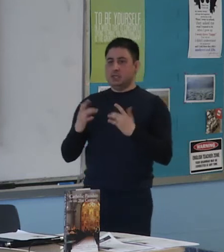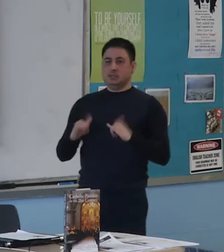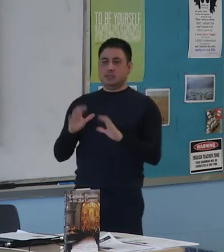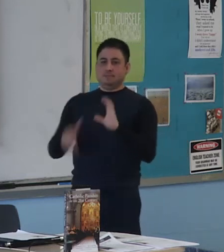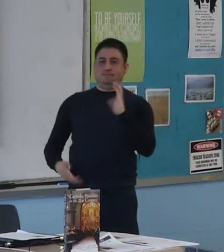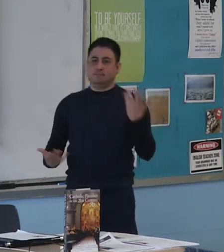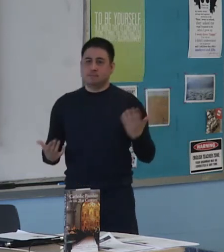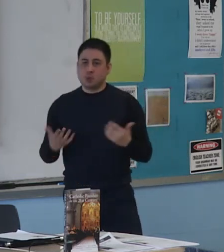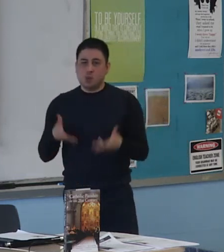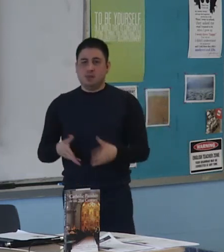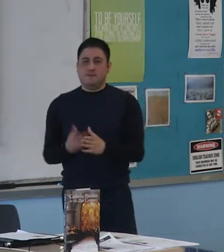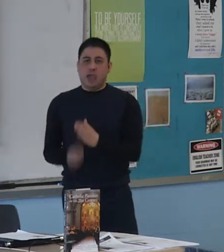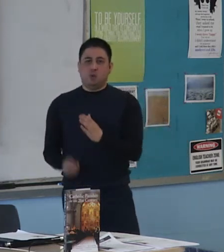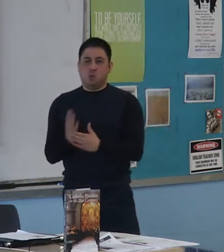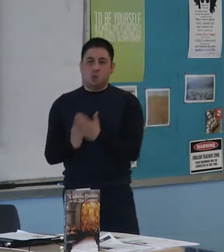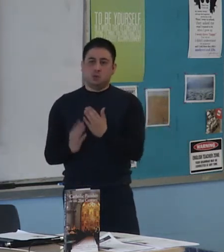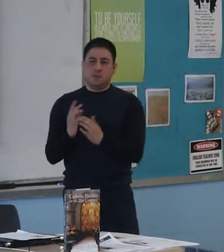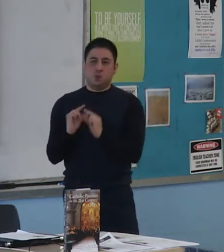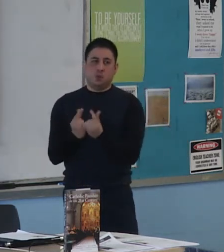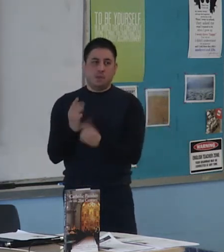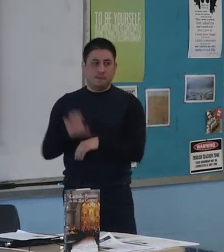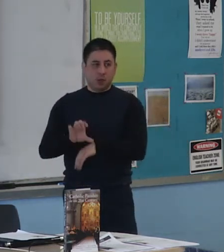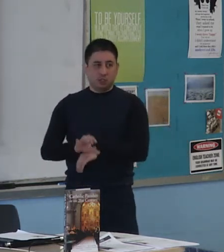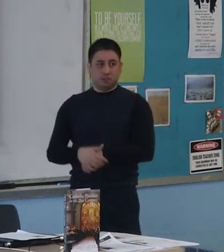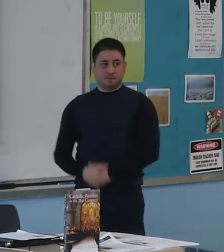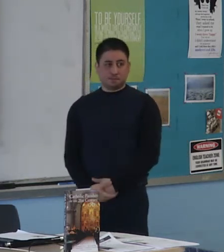up kind of leaving out one group of the curve.